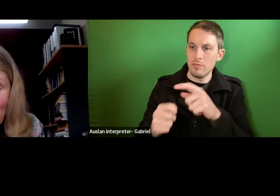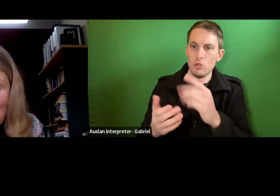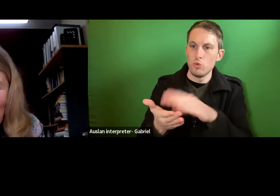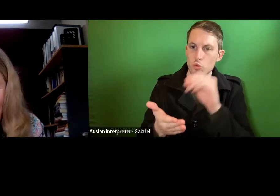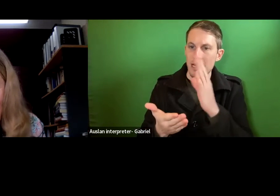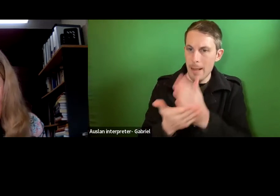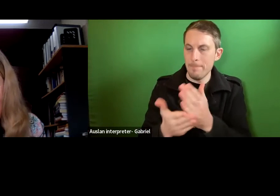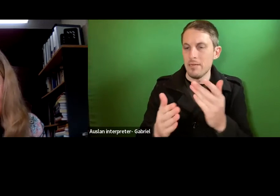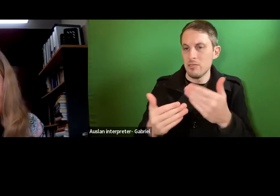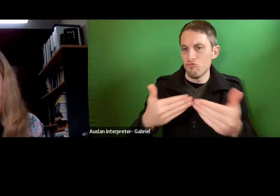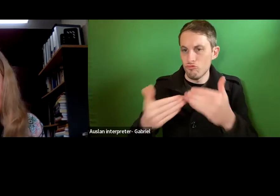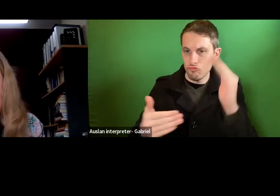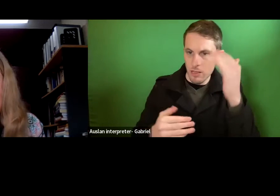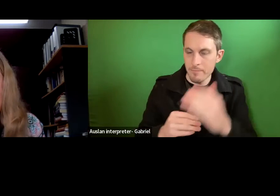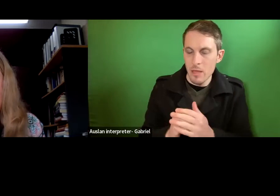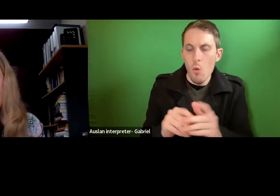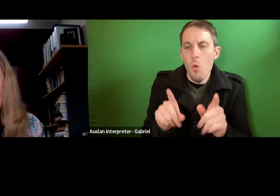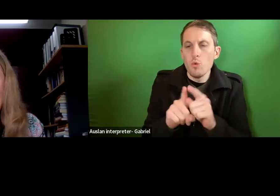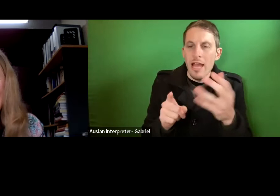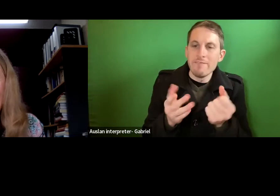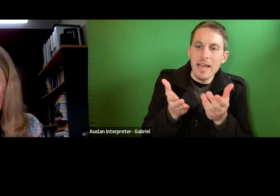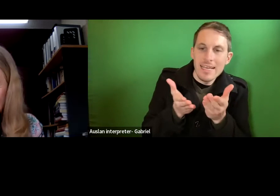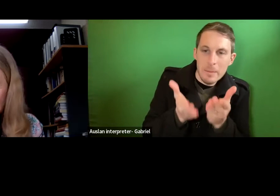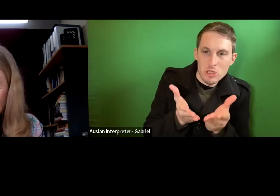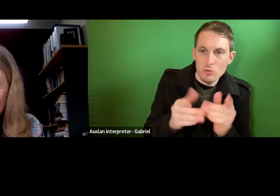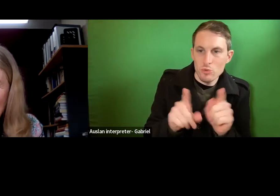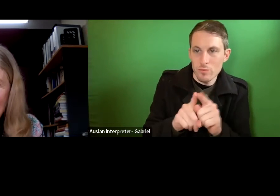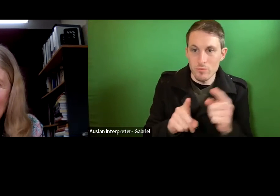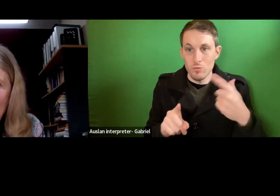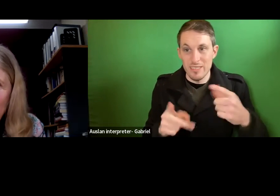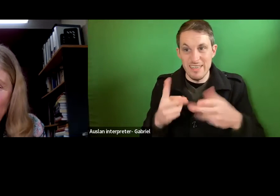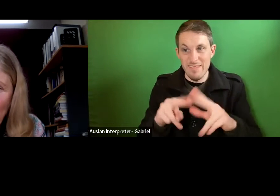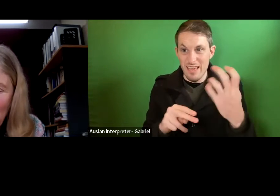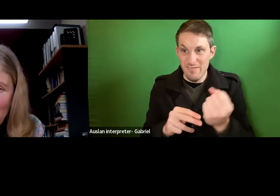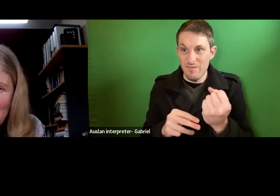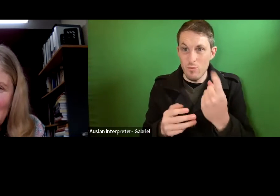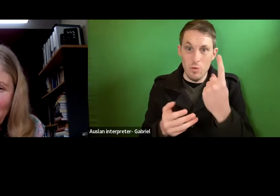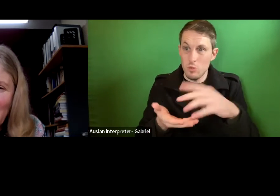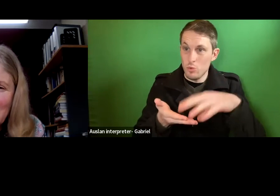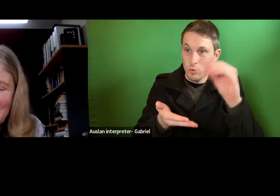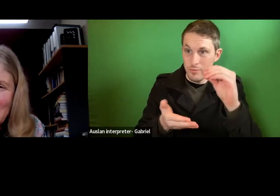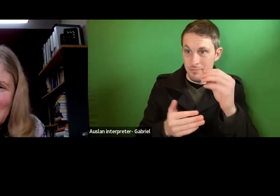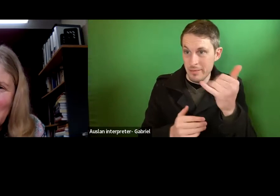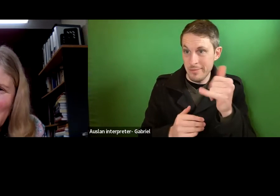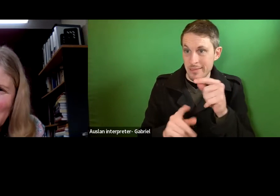bit of an exception to this in that if you have a student who is perhaps identified as gifted